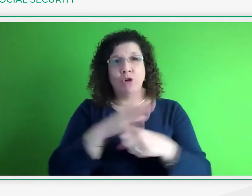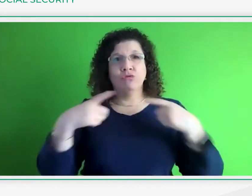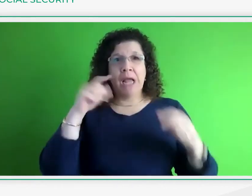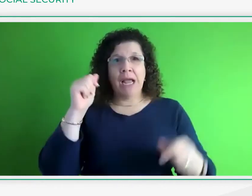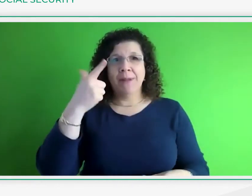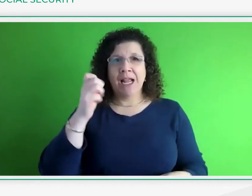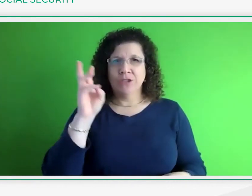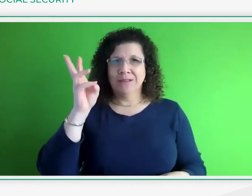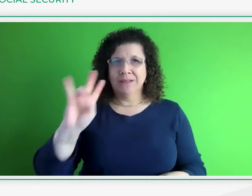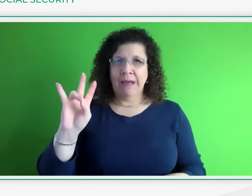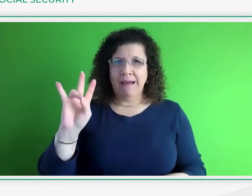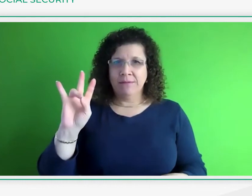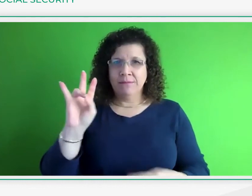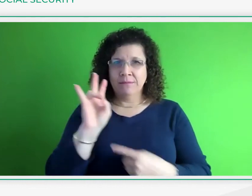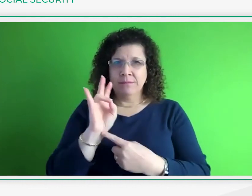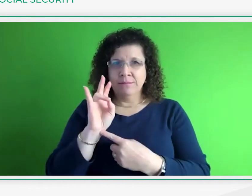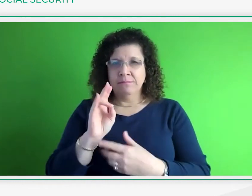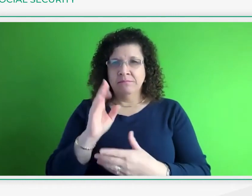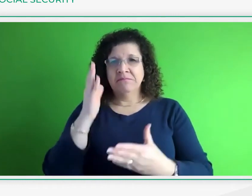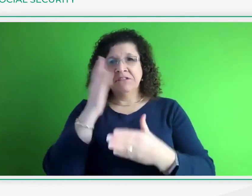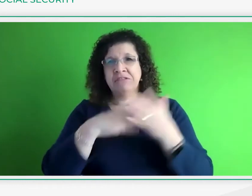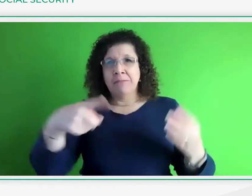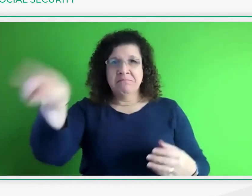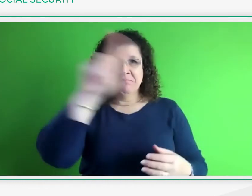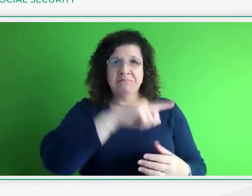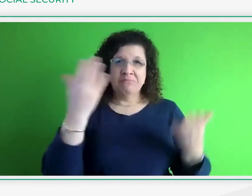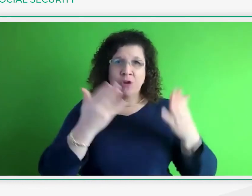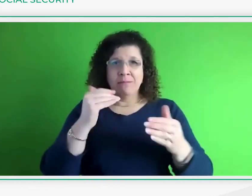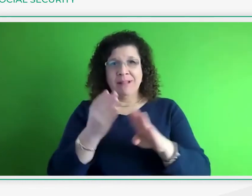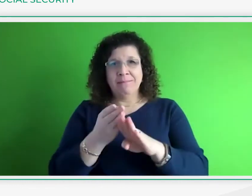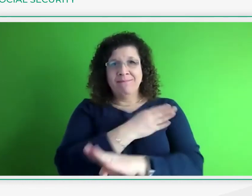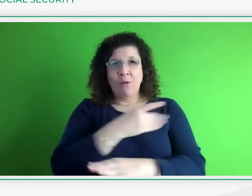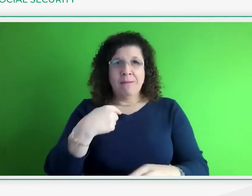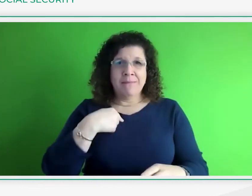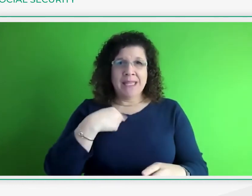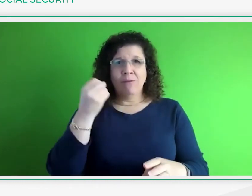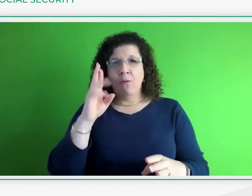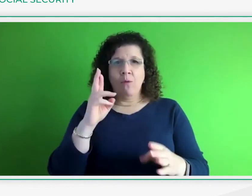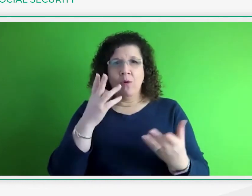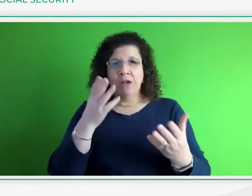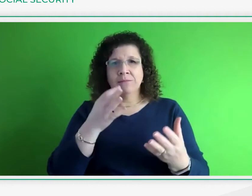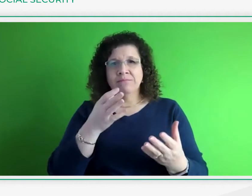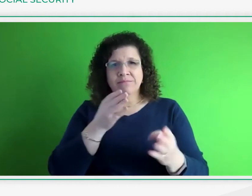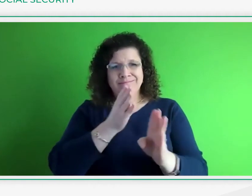you know, before 1959, it’s 66 years old.